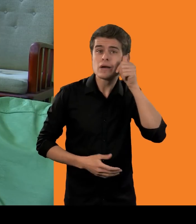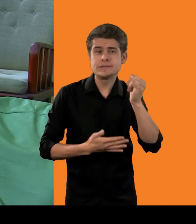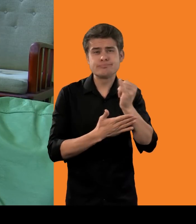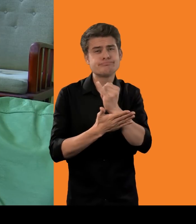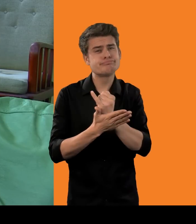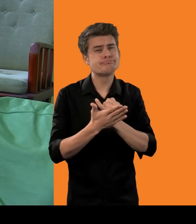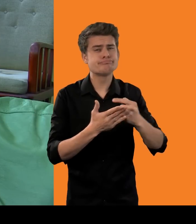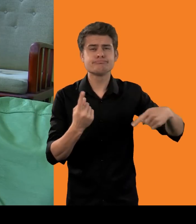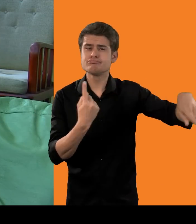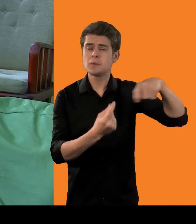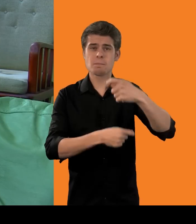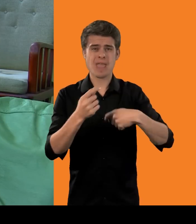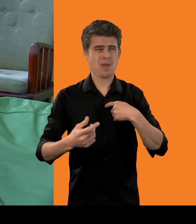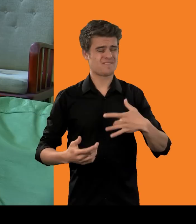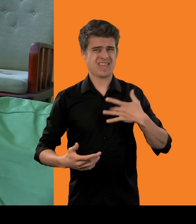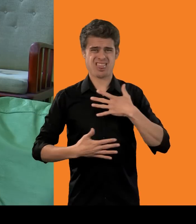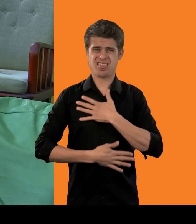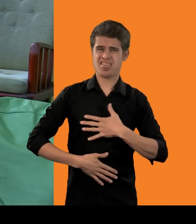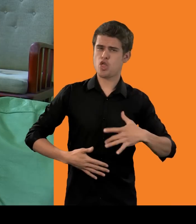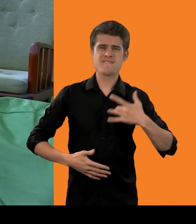and made me feel a bit left out as people would not recognise me